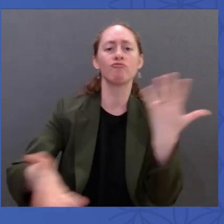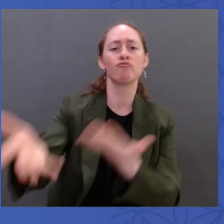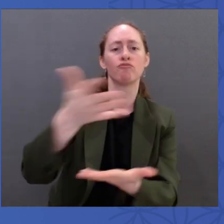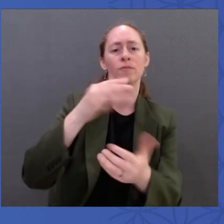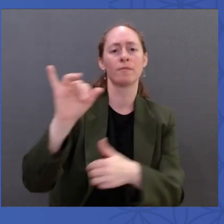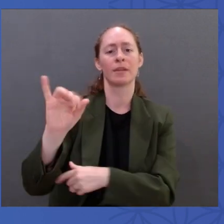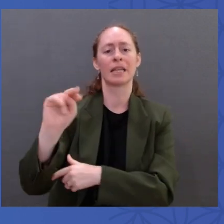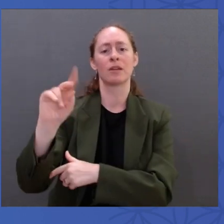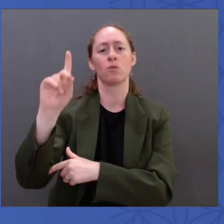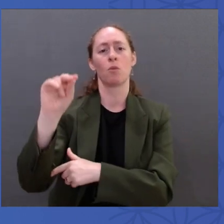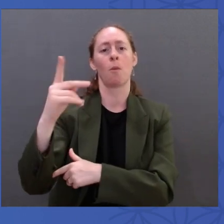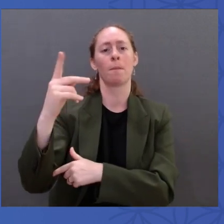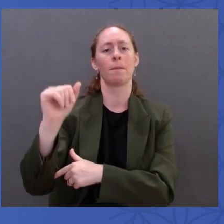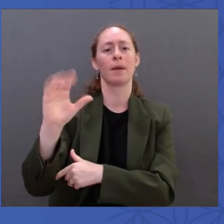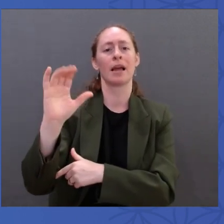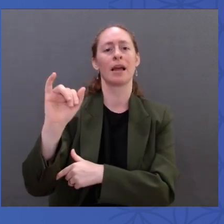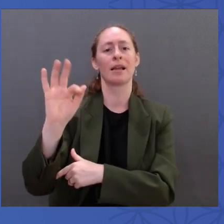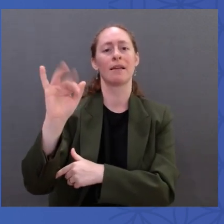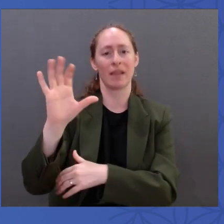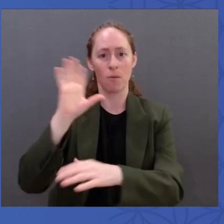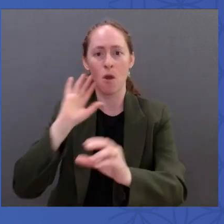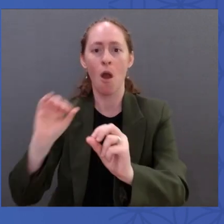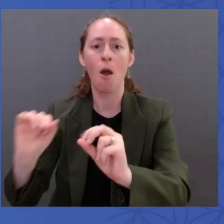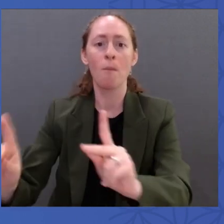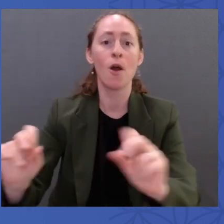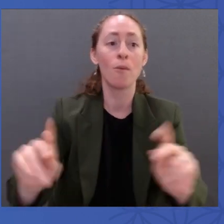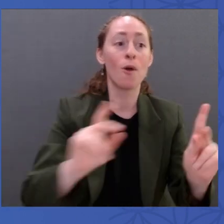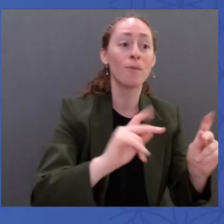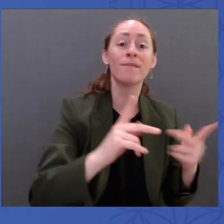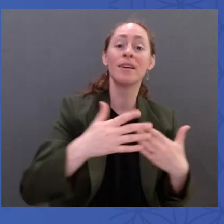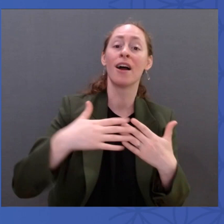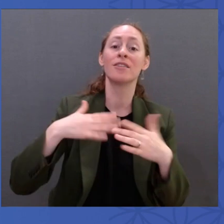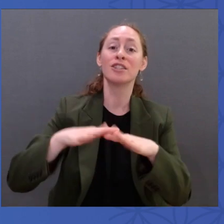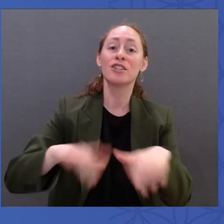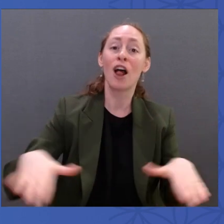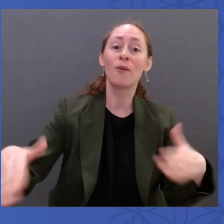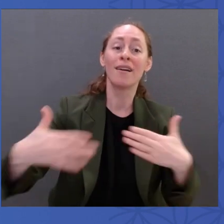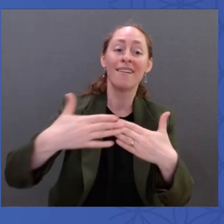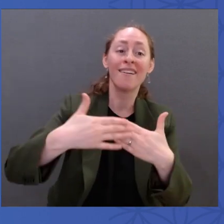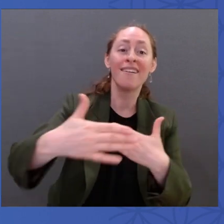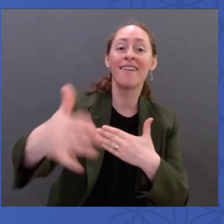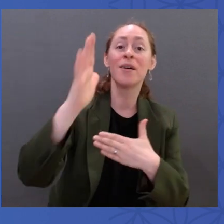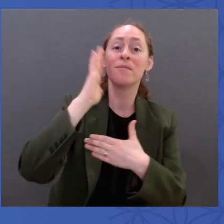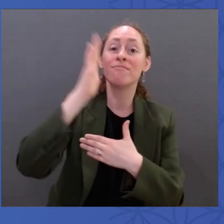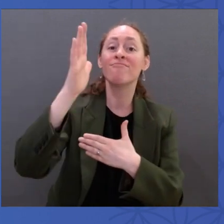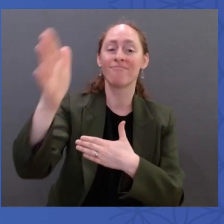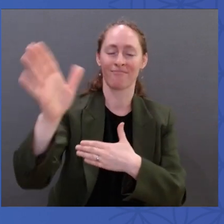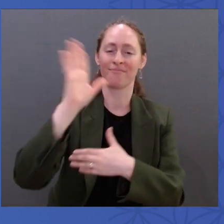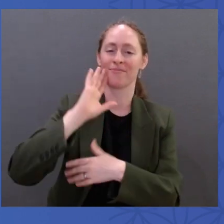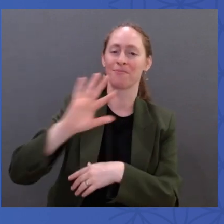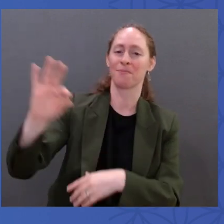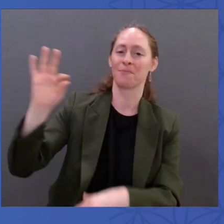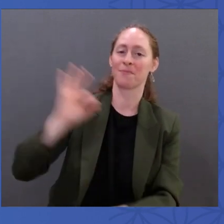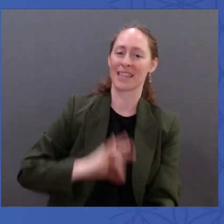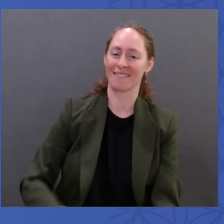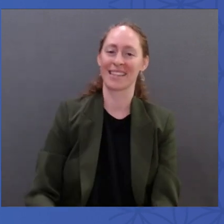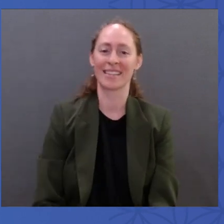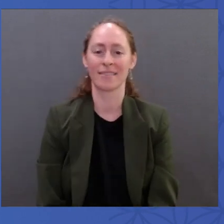So let's all take all the tasks that we have together, work together coming out of this launch,